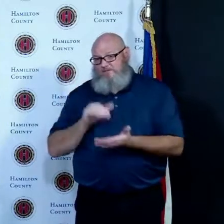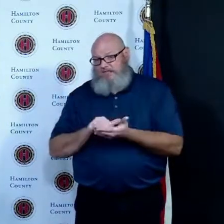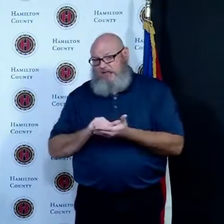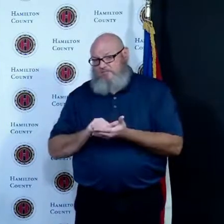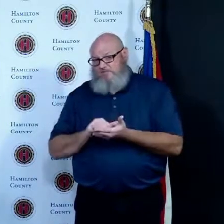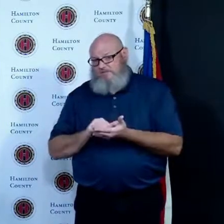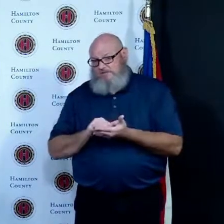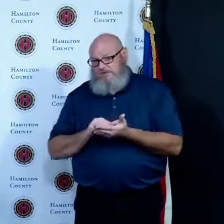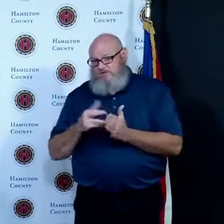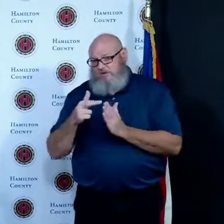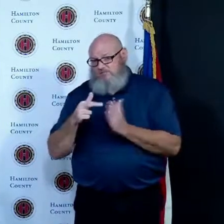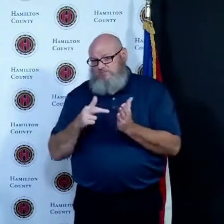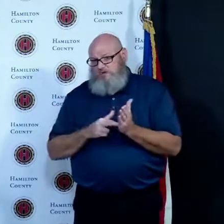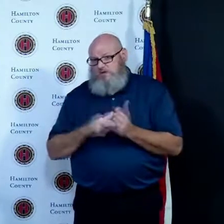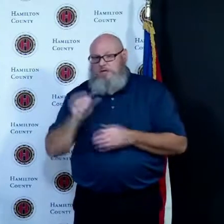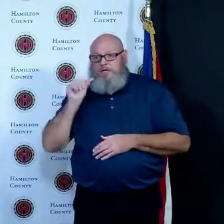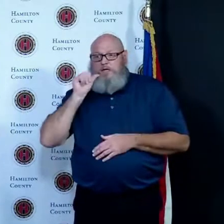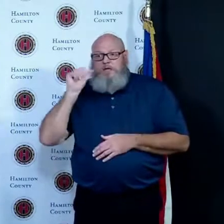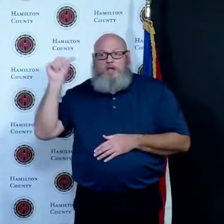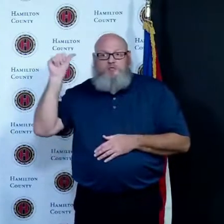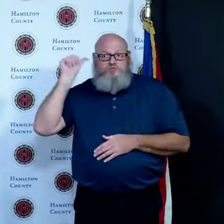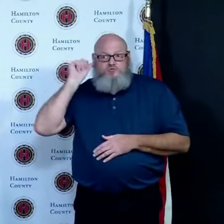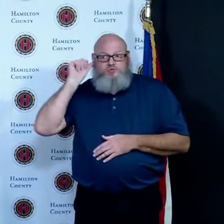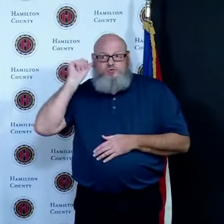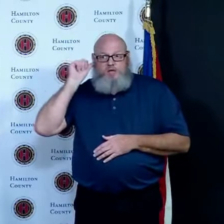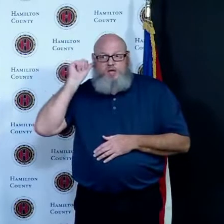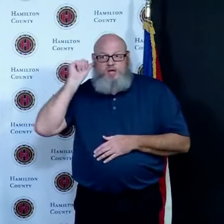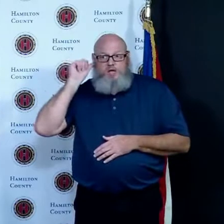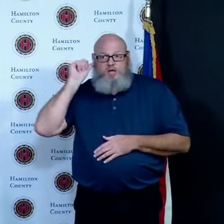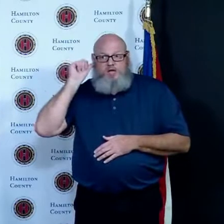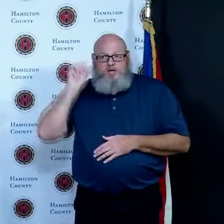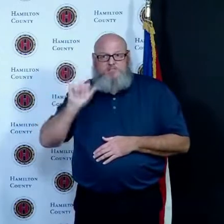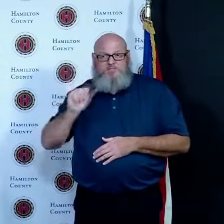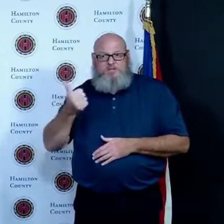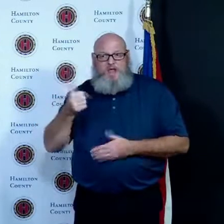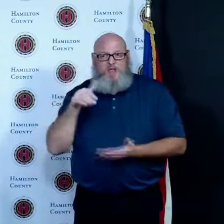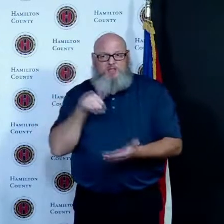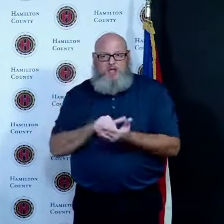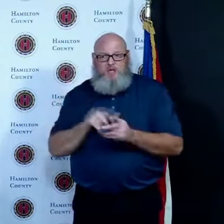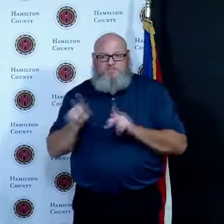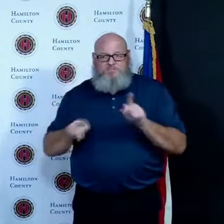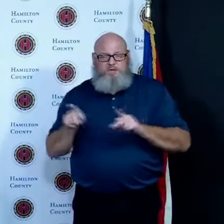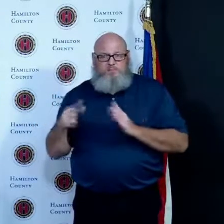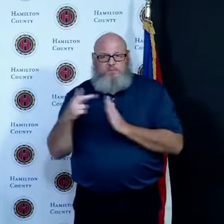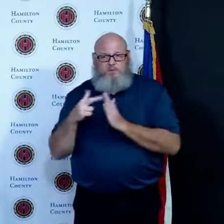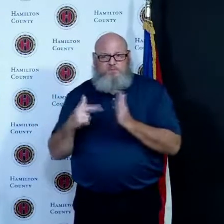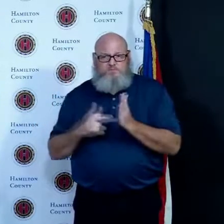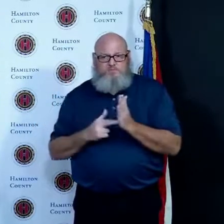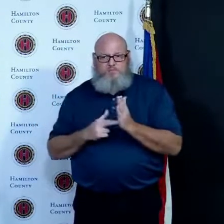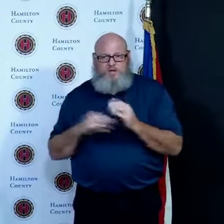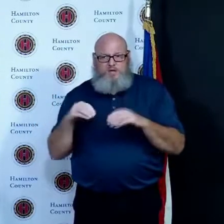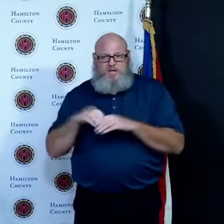24 hour period that I referenced where we had about 10,000 registries and then the population